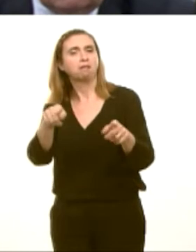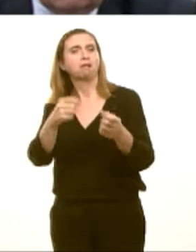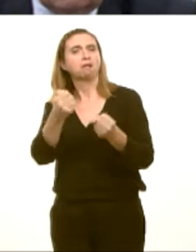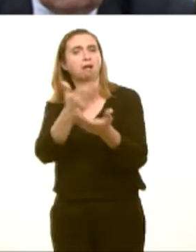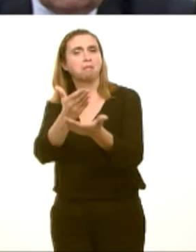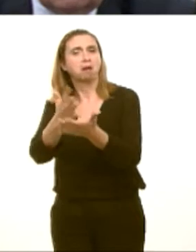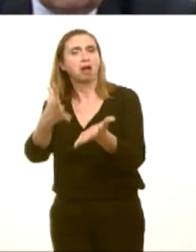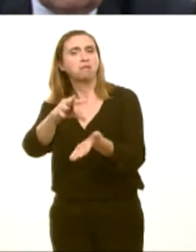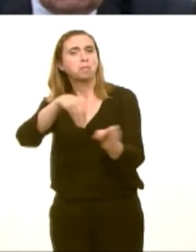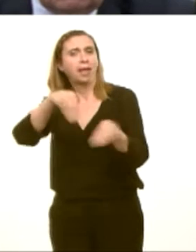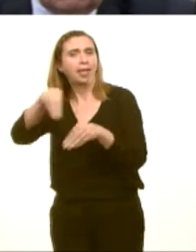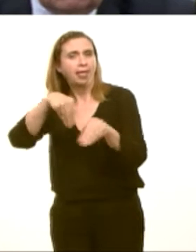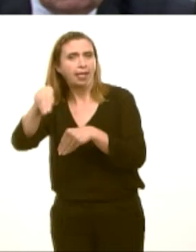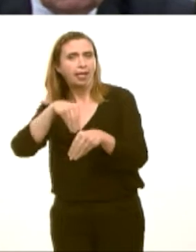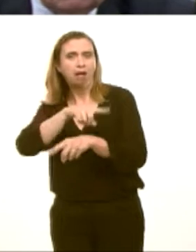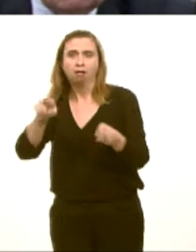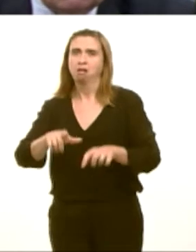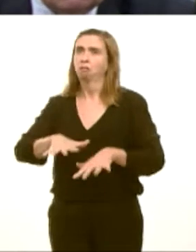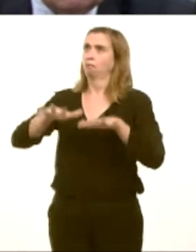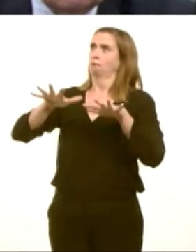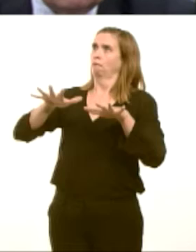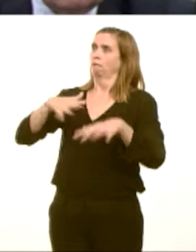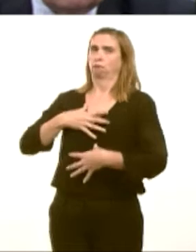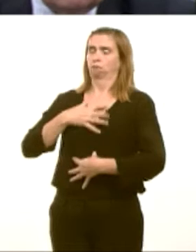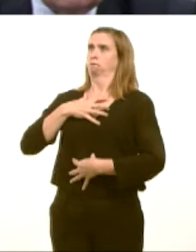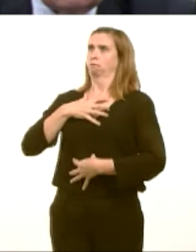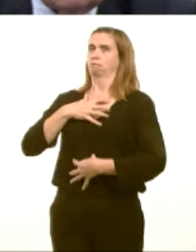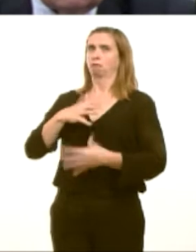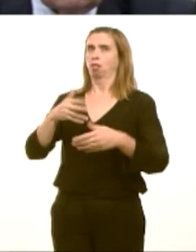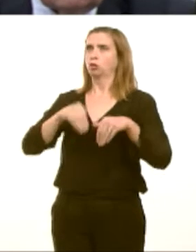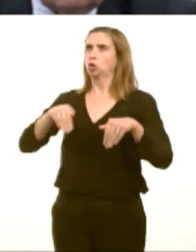and Radnorshire has caused great alarm to local traders.